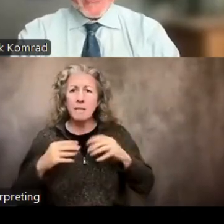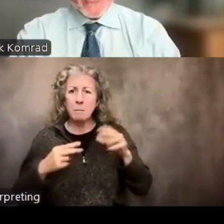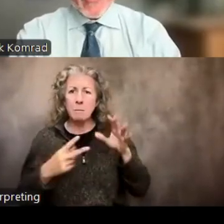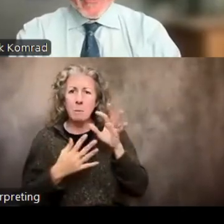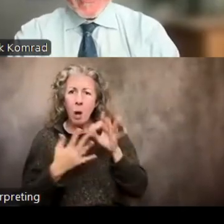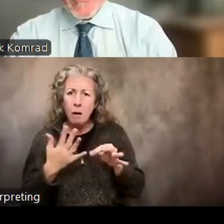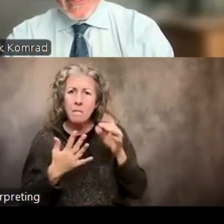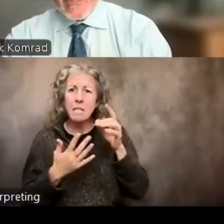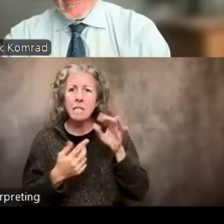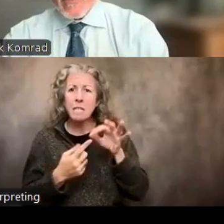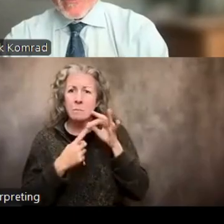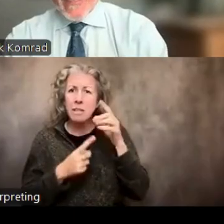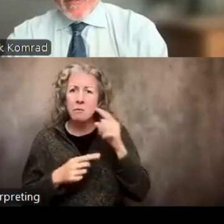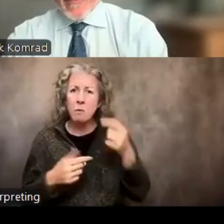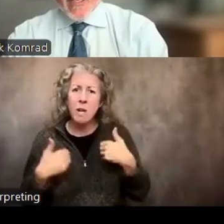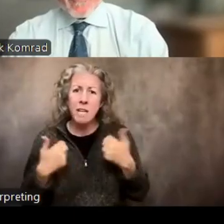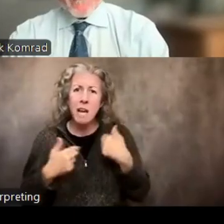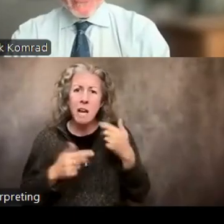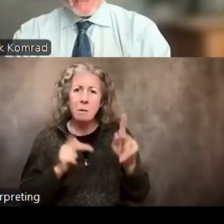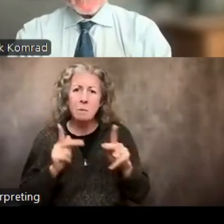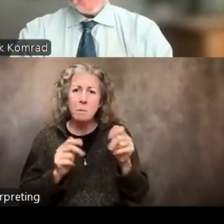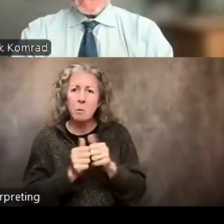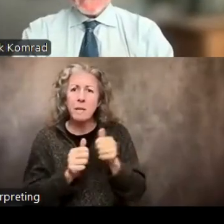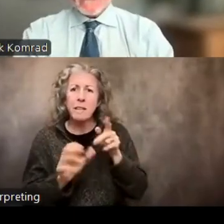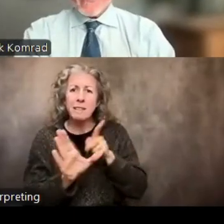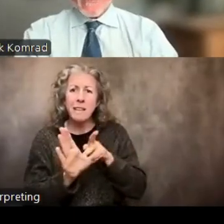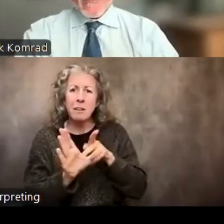disorders where the healthcare professional seems to give up on